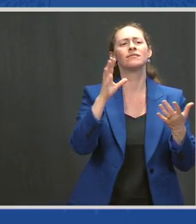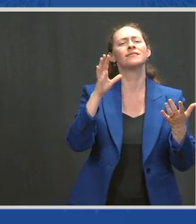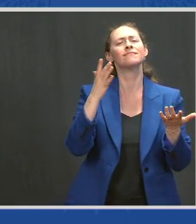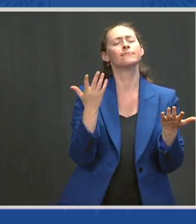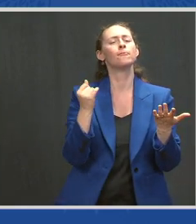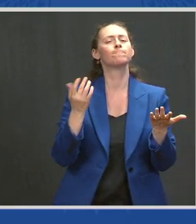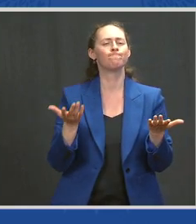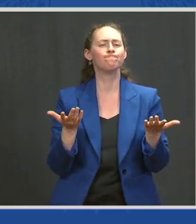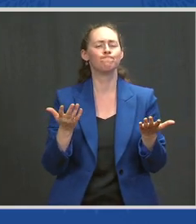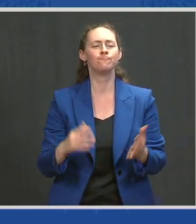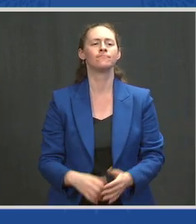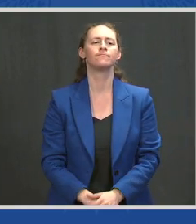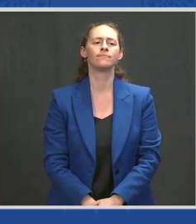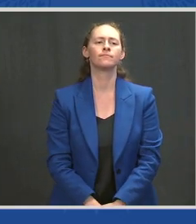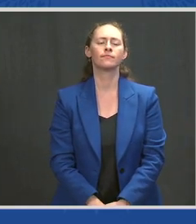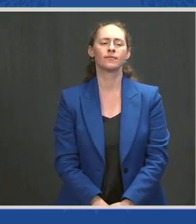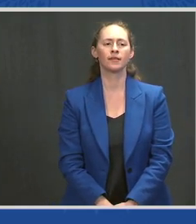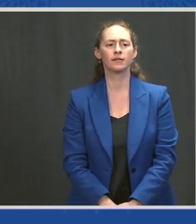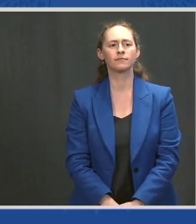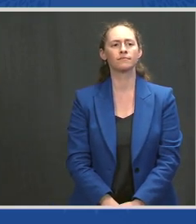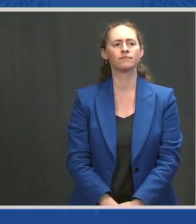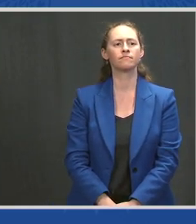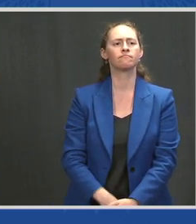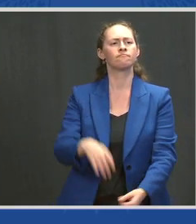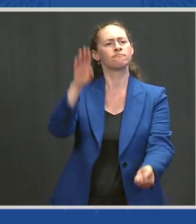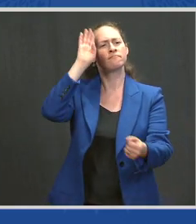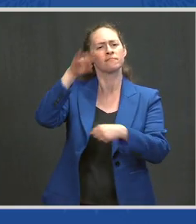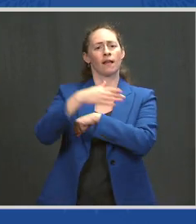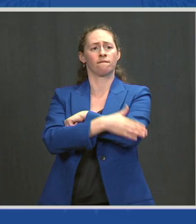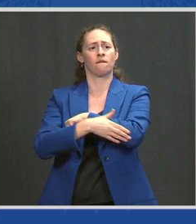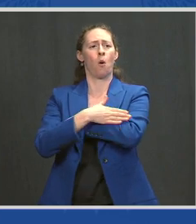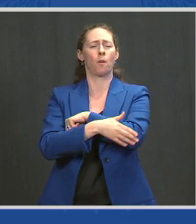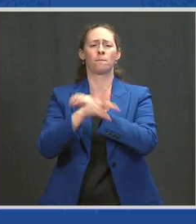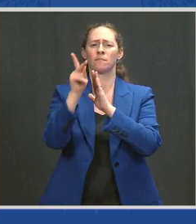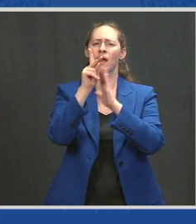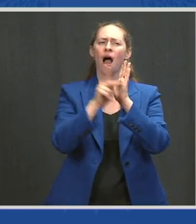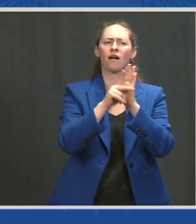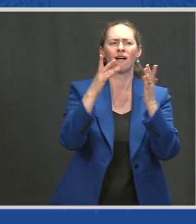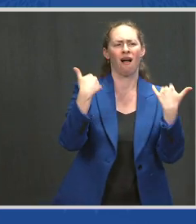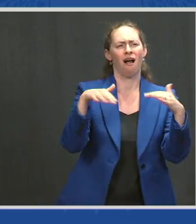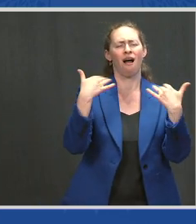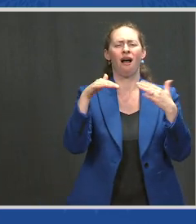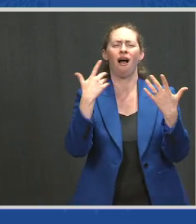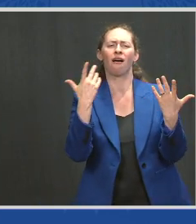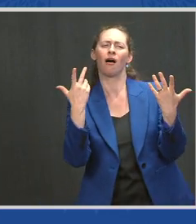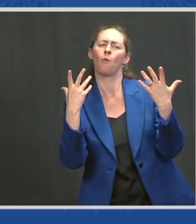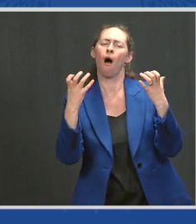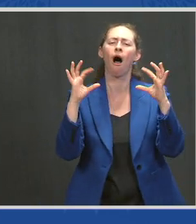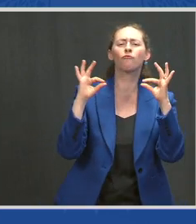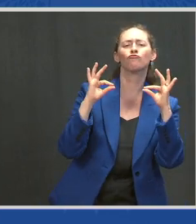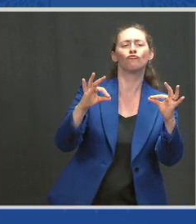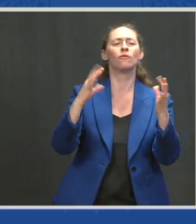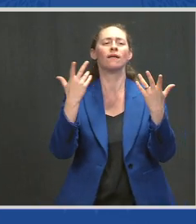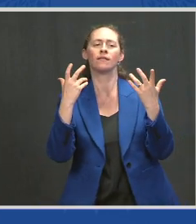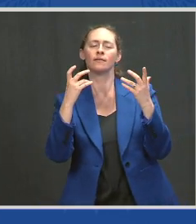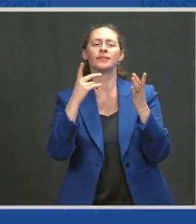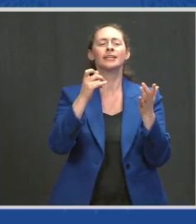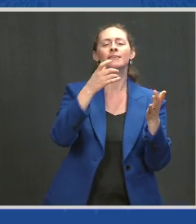I know we make foreign policy out to be this great, great skill that somehow is, sort of, like a secret code.